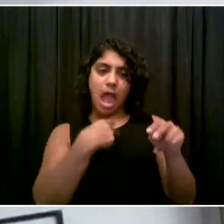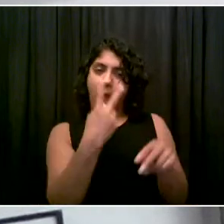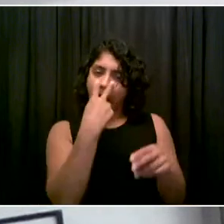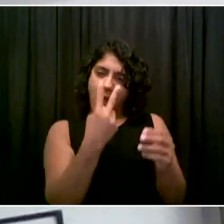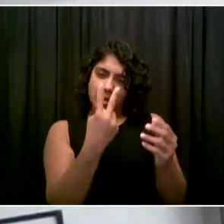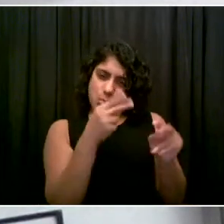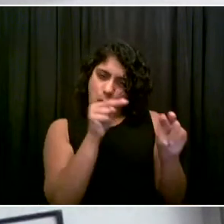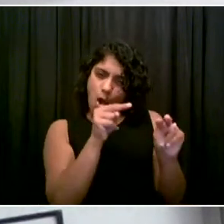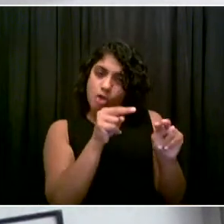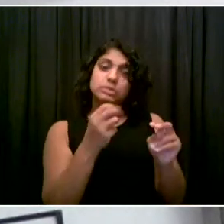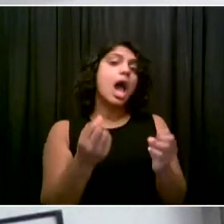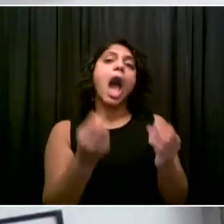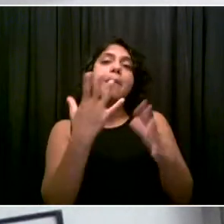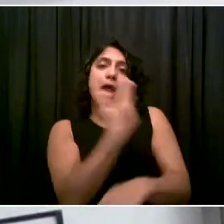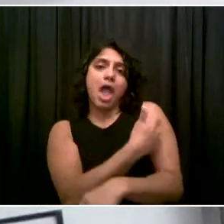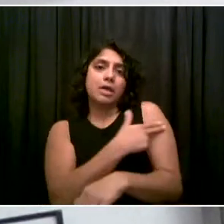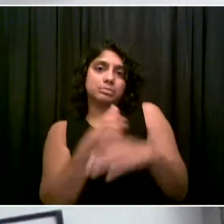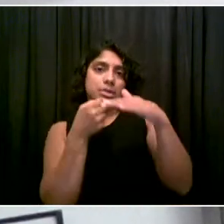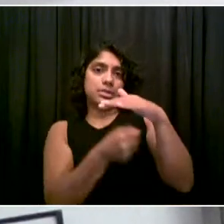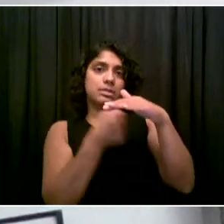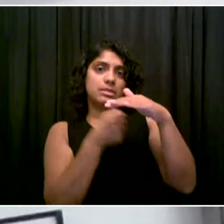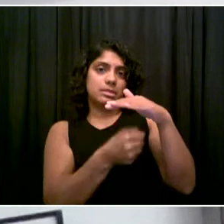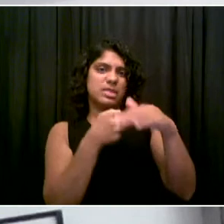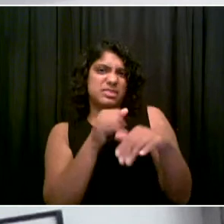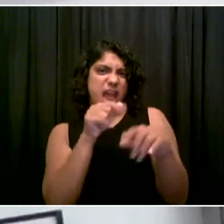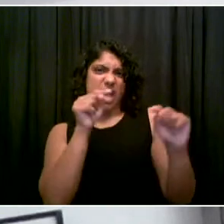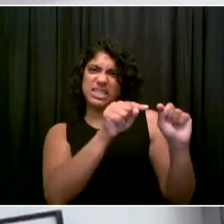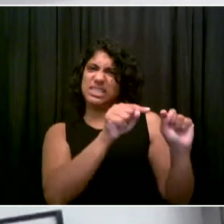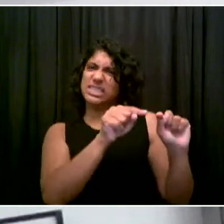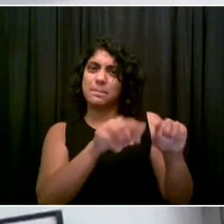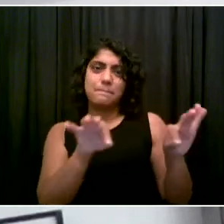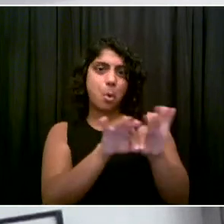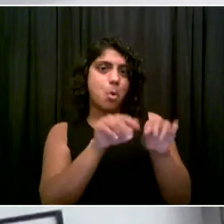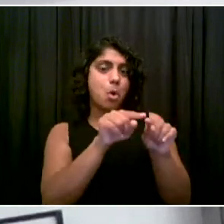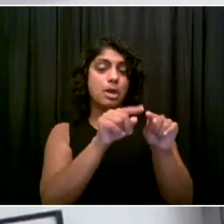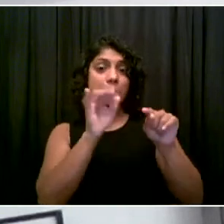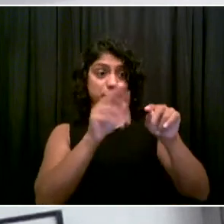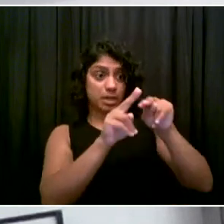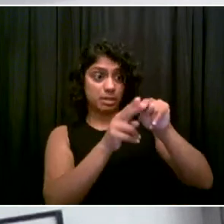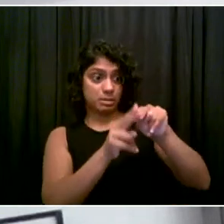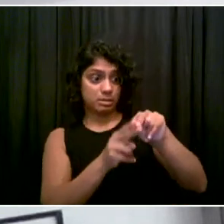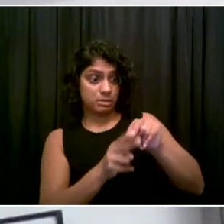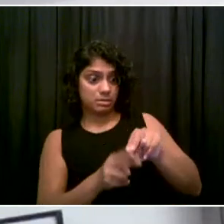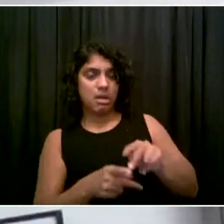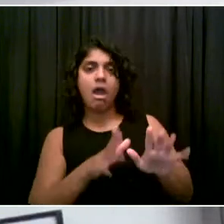CASES, I DON'T HAVE DATA ON WHAT PERCENT ARE BREAKTHROUGH